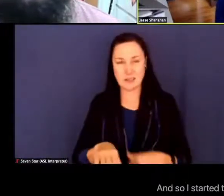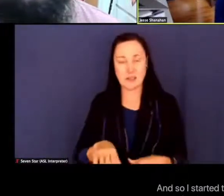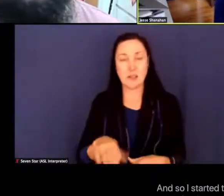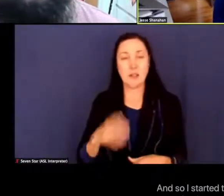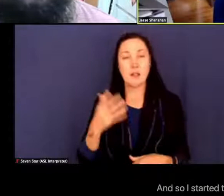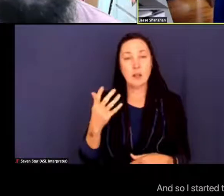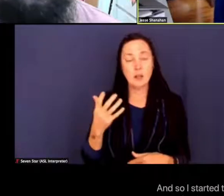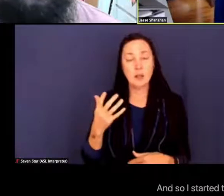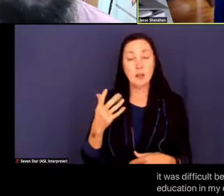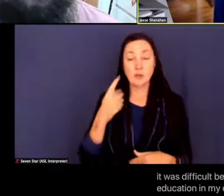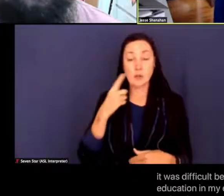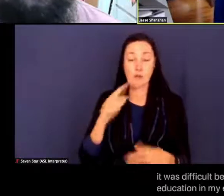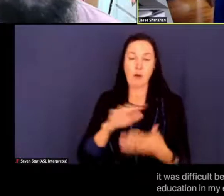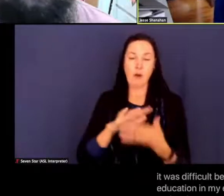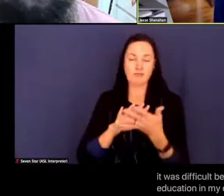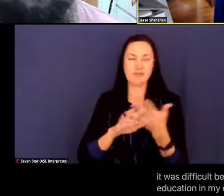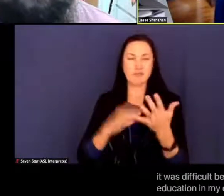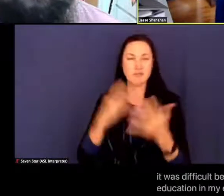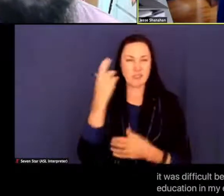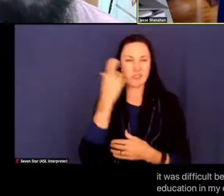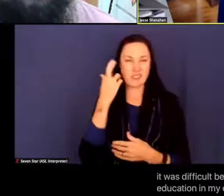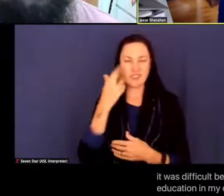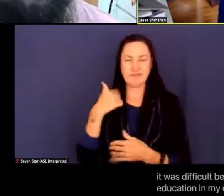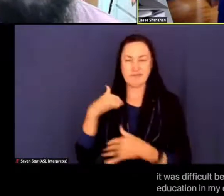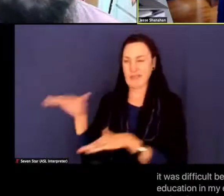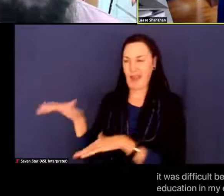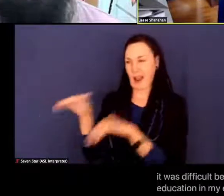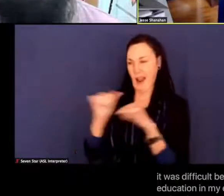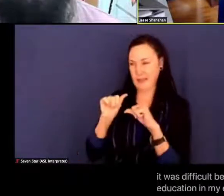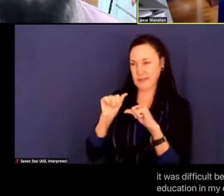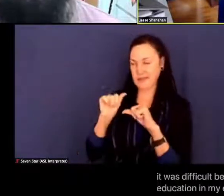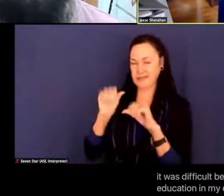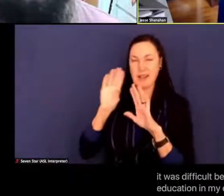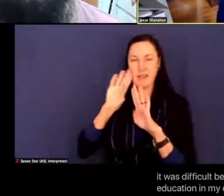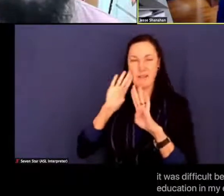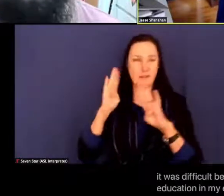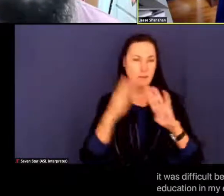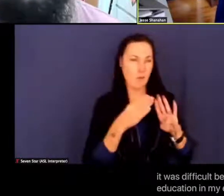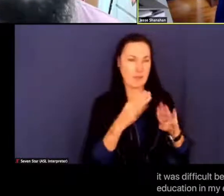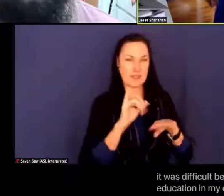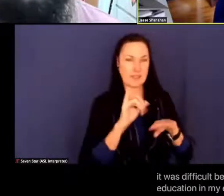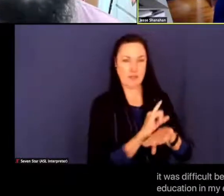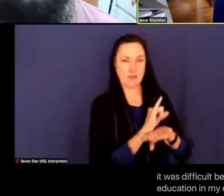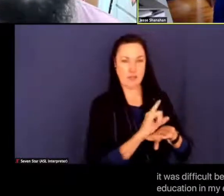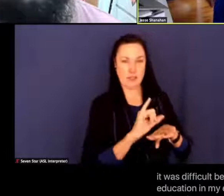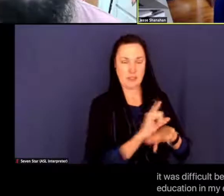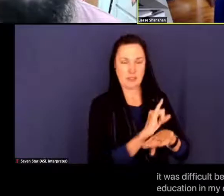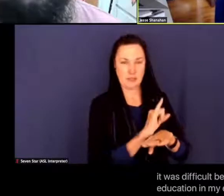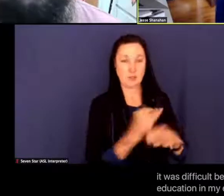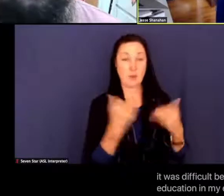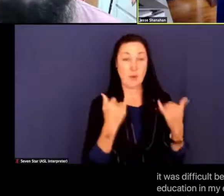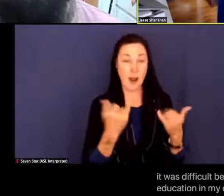I ended up leaving and switching to industry where I now do science and machine learning engineering.